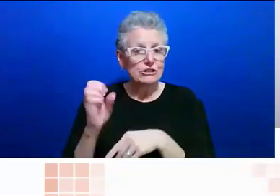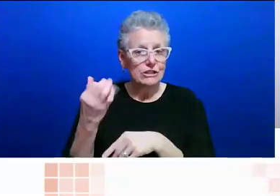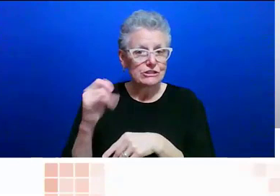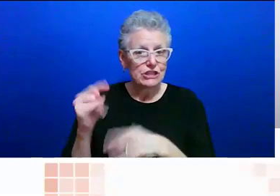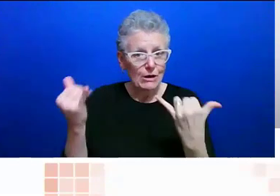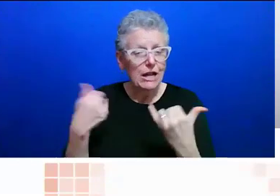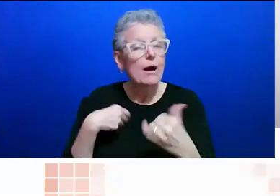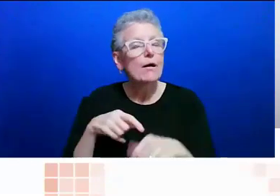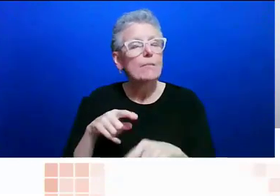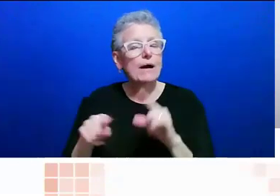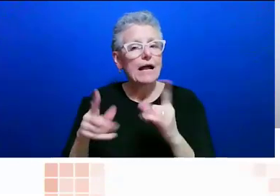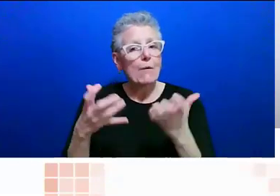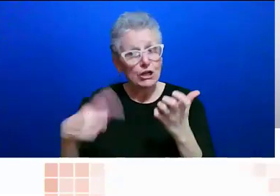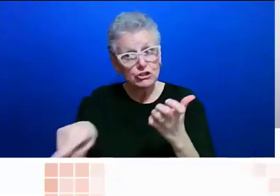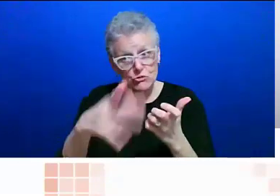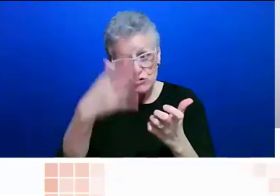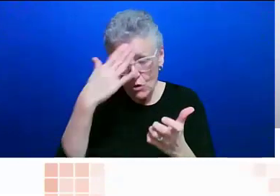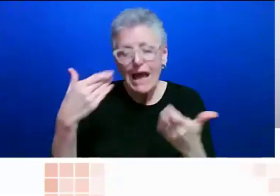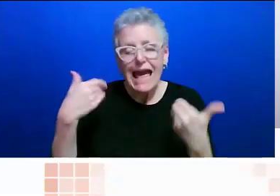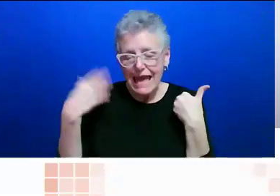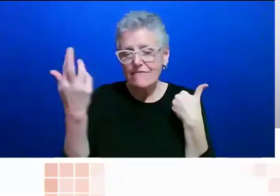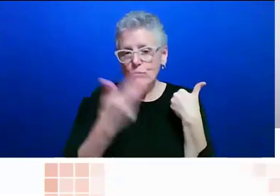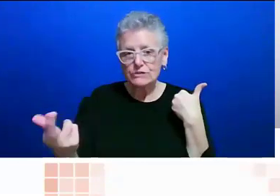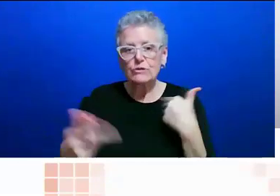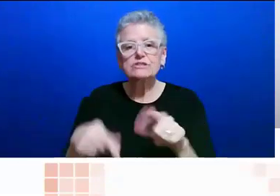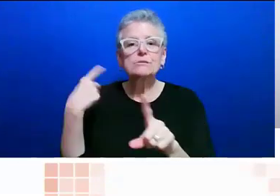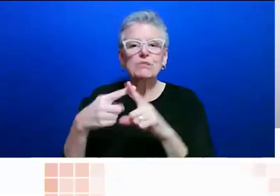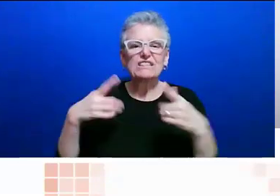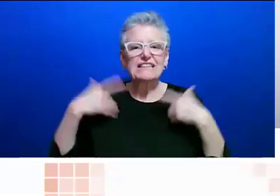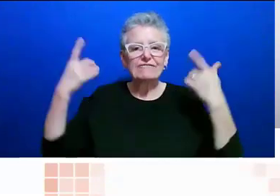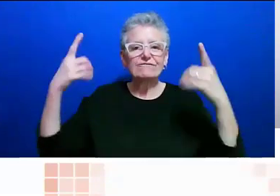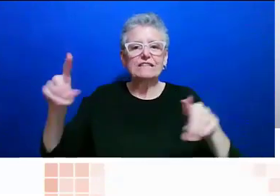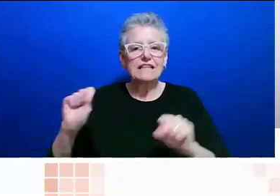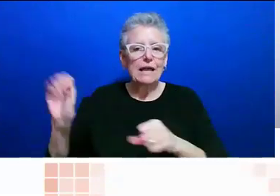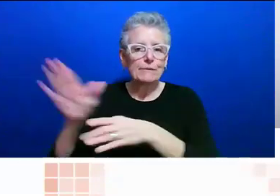there are resources as well as events that can be shared with families that are looking